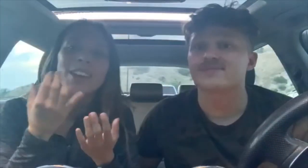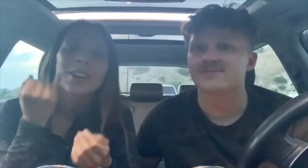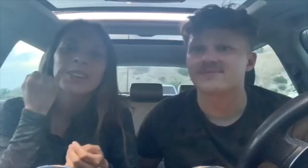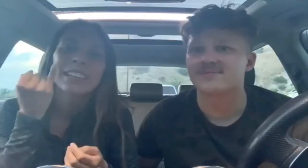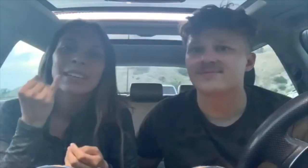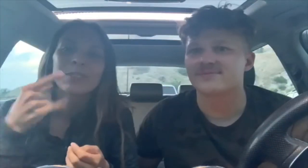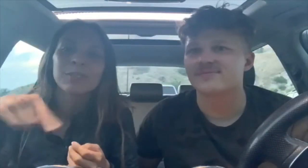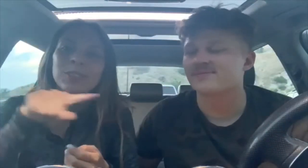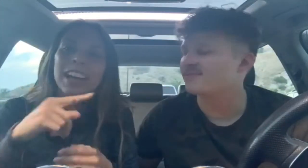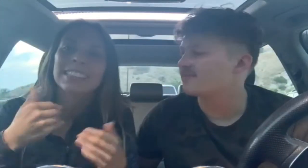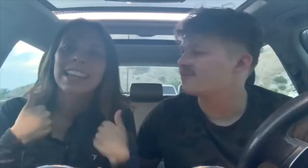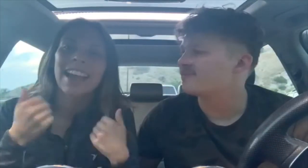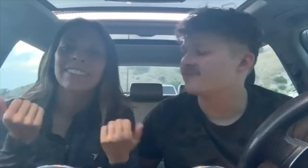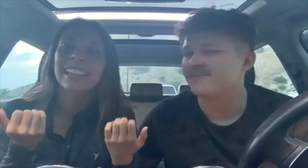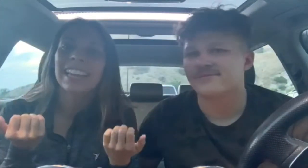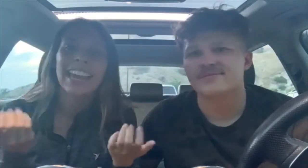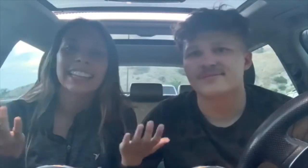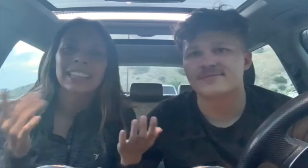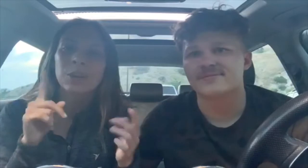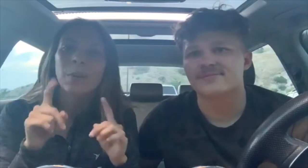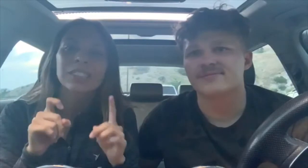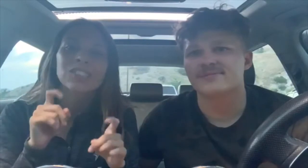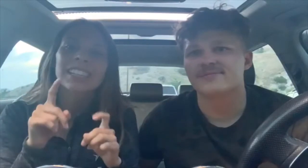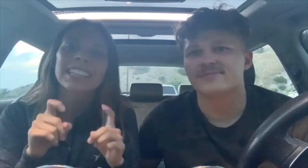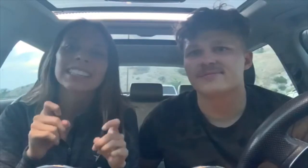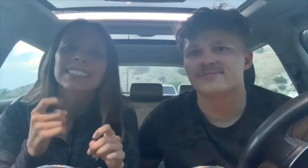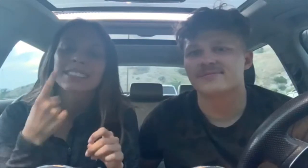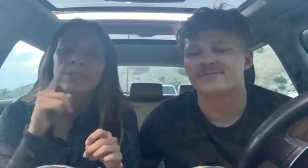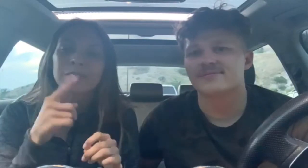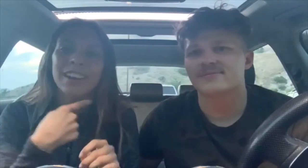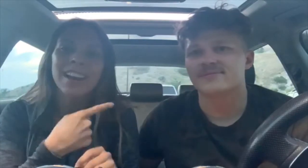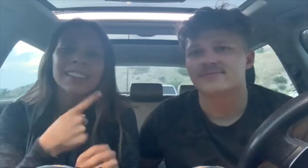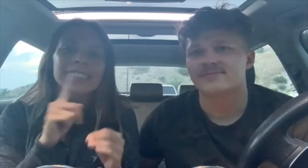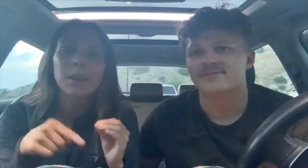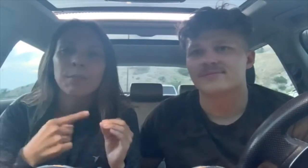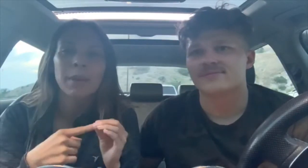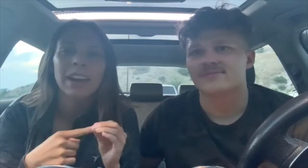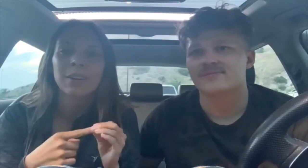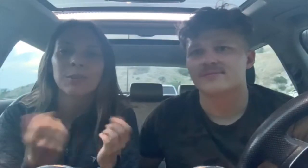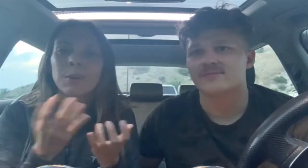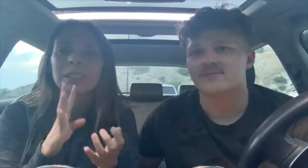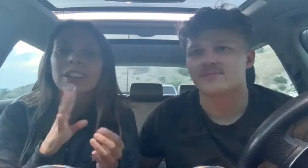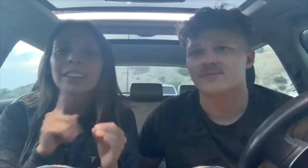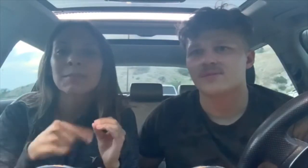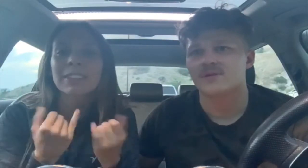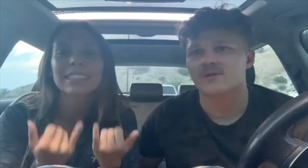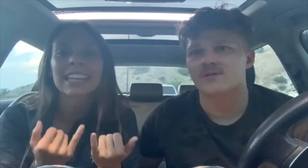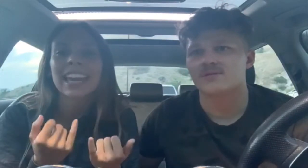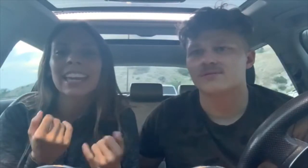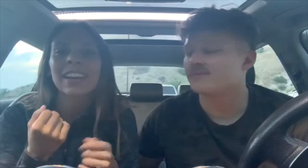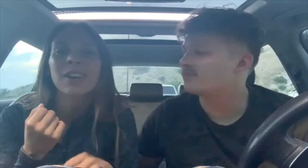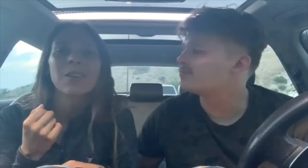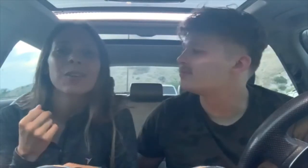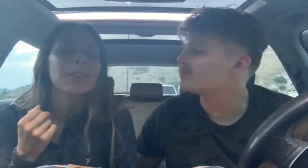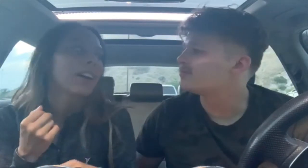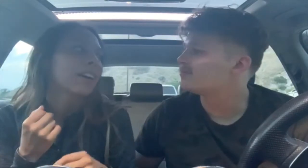R: Let us know if you guys have any questions For us, about what we talked about today.